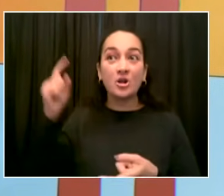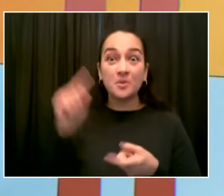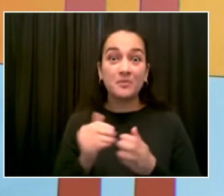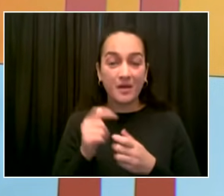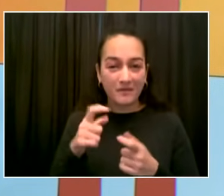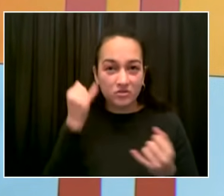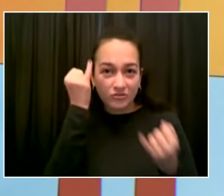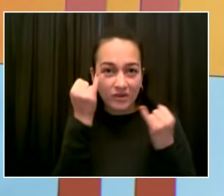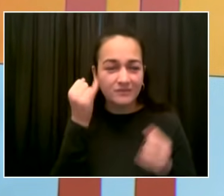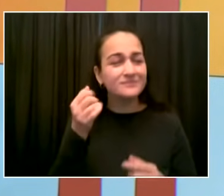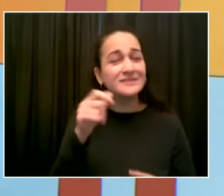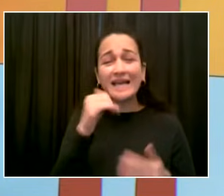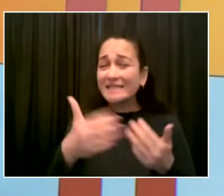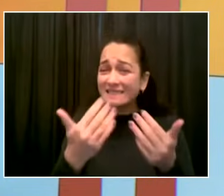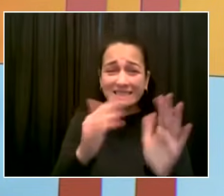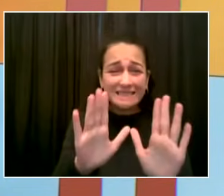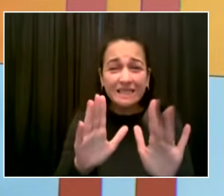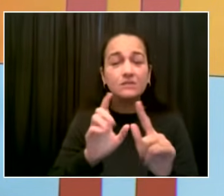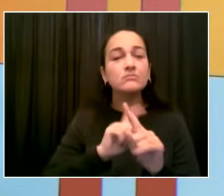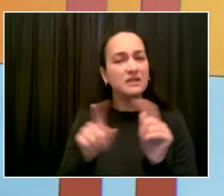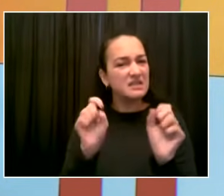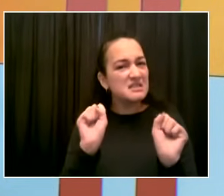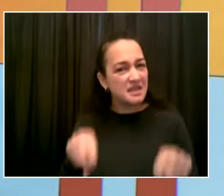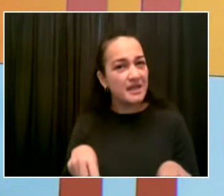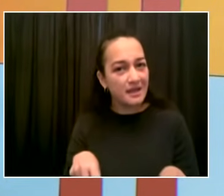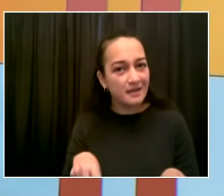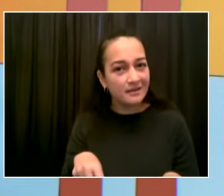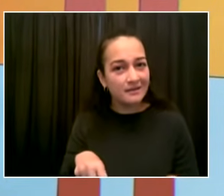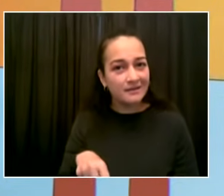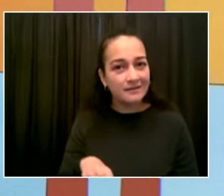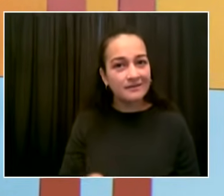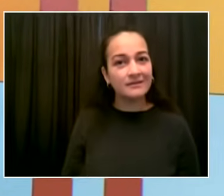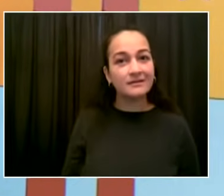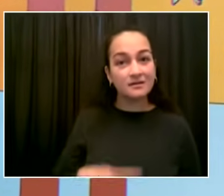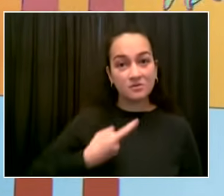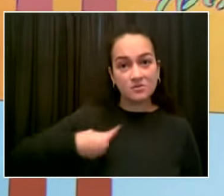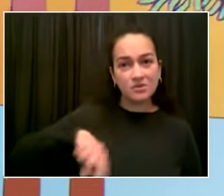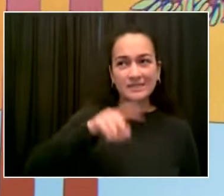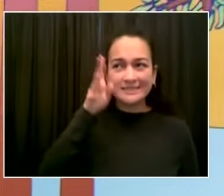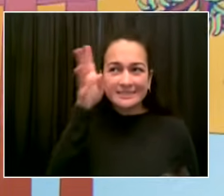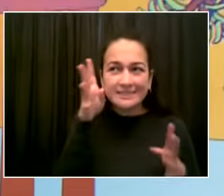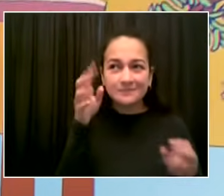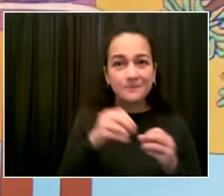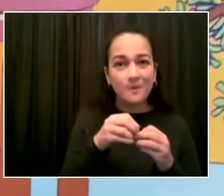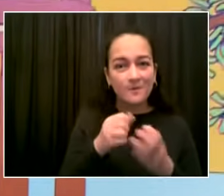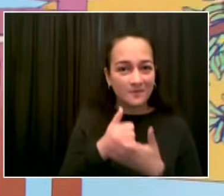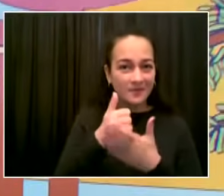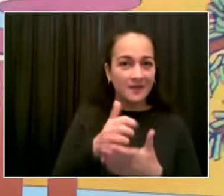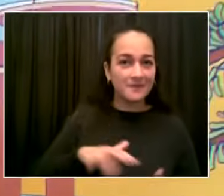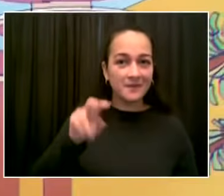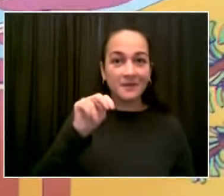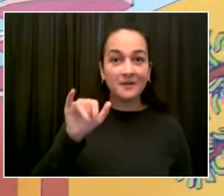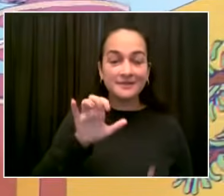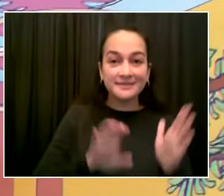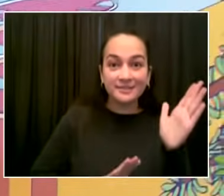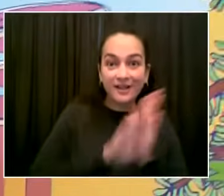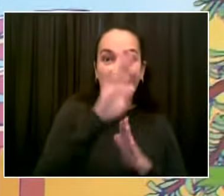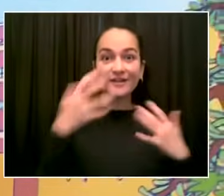WHE WNE ARE PUSHING THE SPECK TRUCK BEING BOLD. THAT'S WHATS' GOING TO GET US OUT OF THE PANDEMIC A MNDOVE US FORWARD AND GIVE